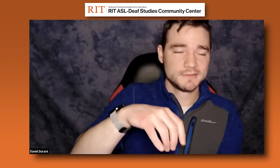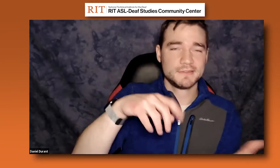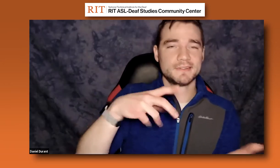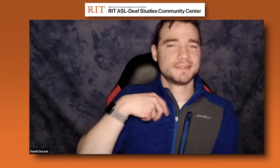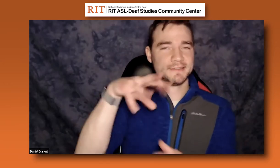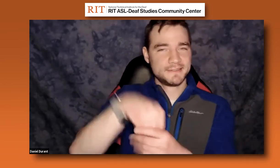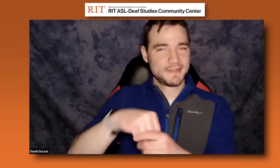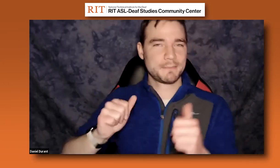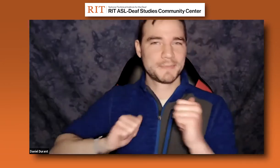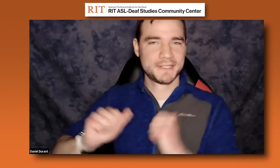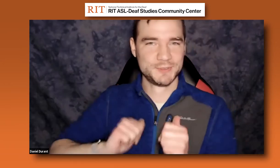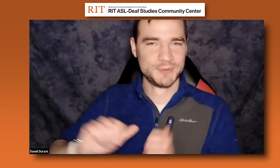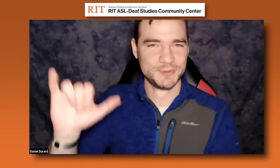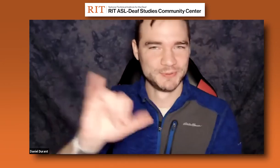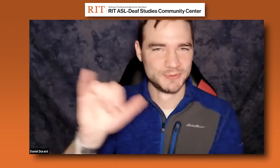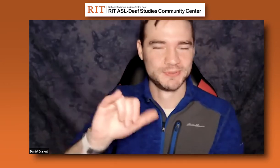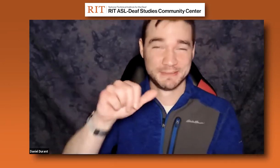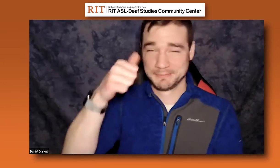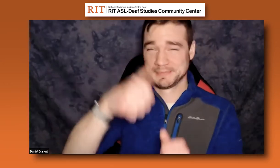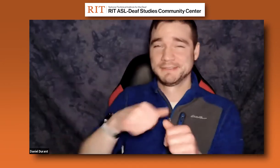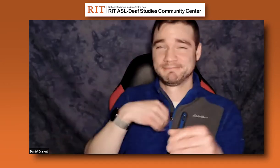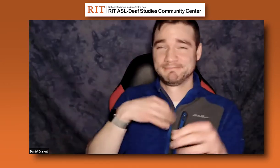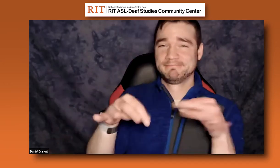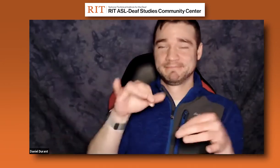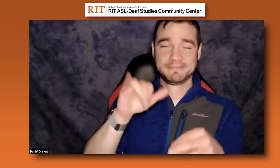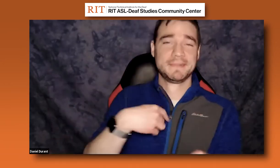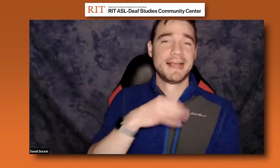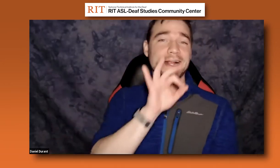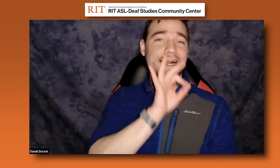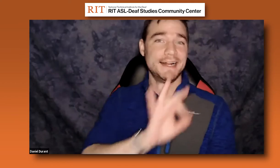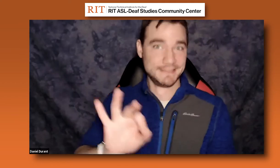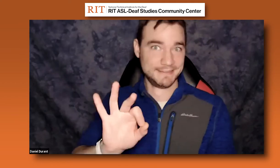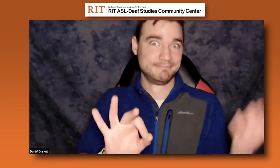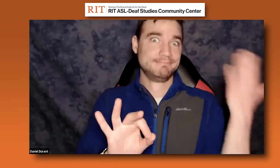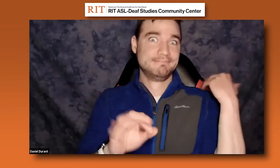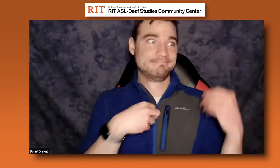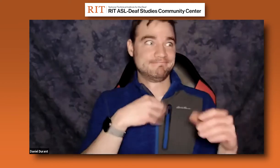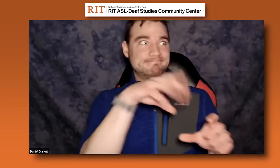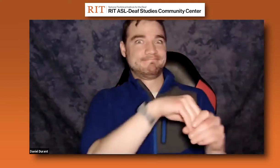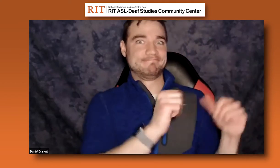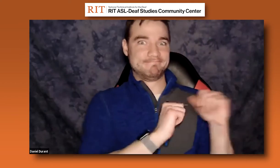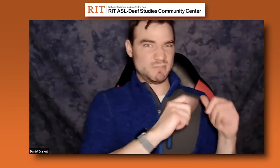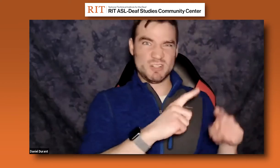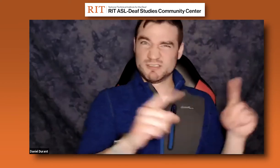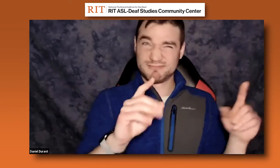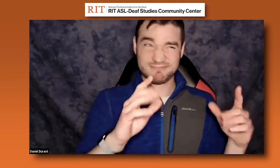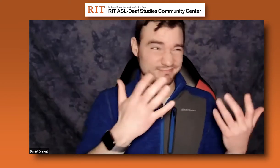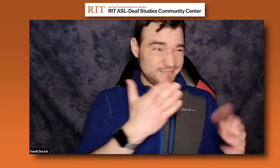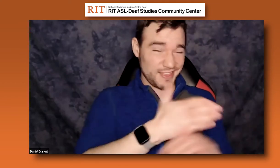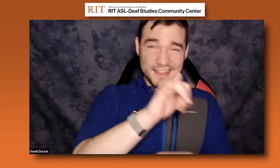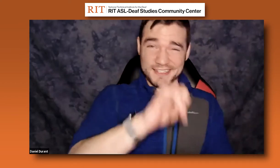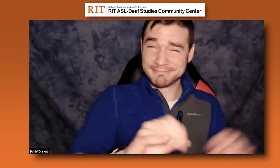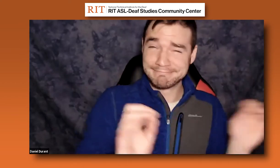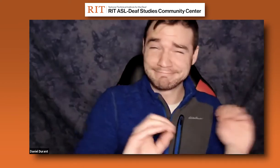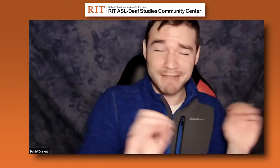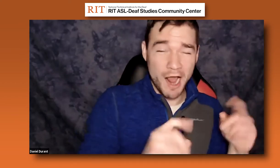So not only that, but I also was in the school plays at that school for the Deaf. Now, I was in that one play